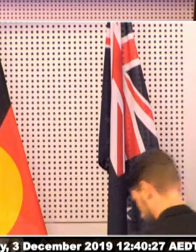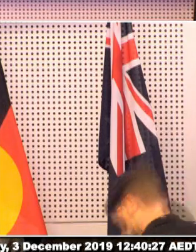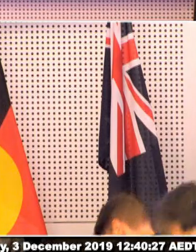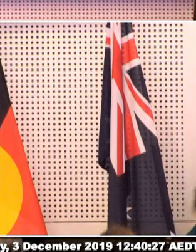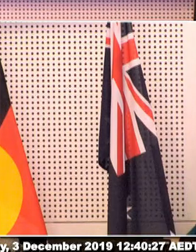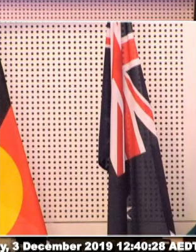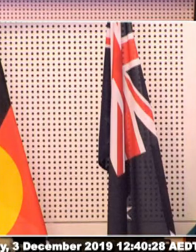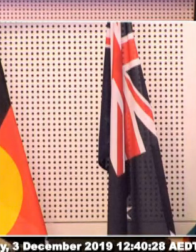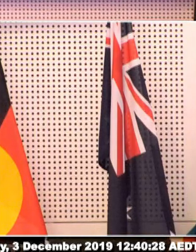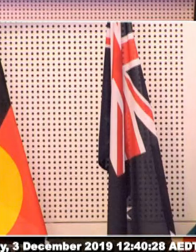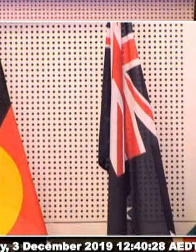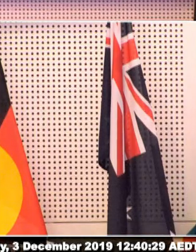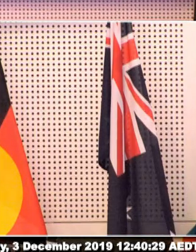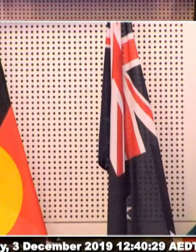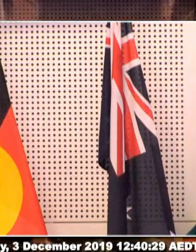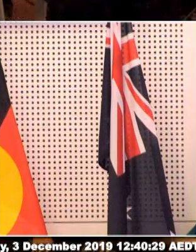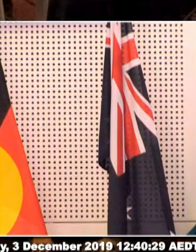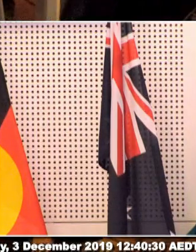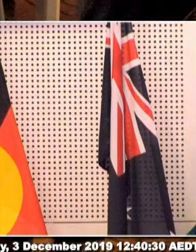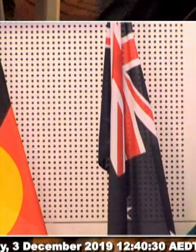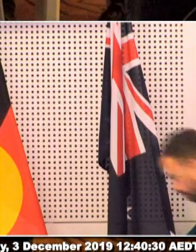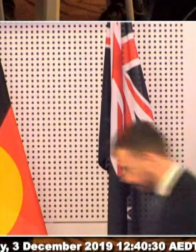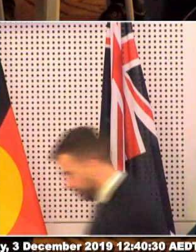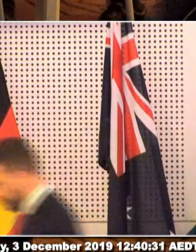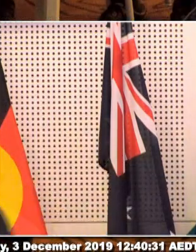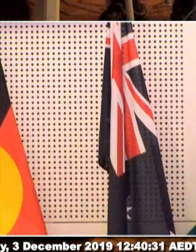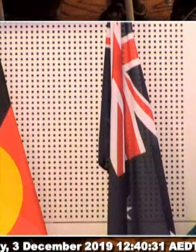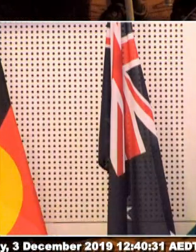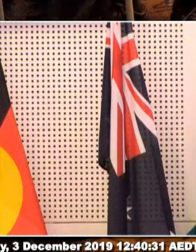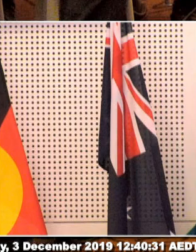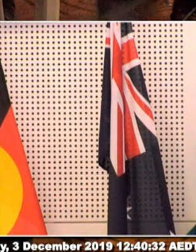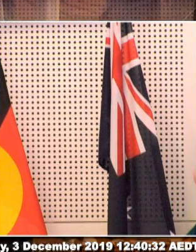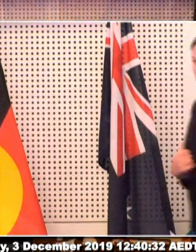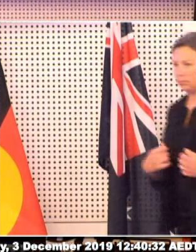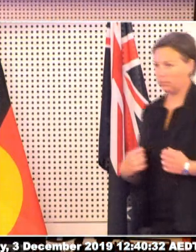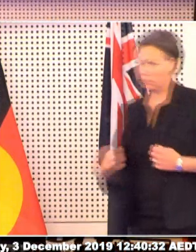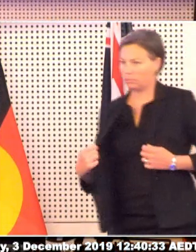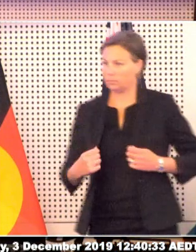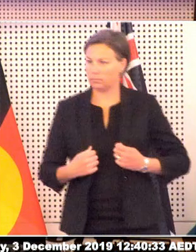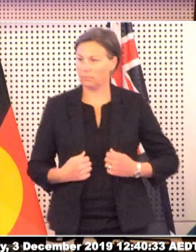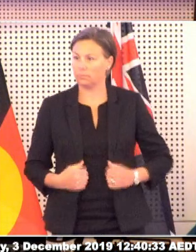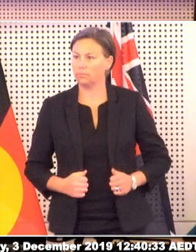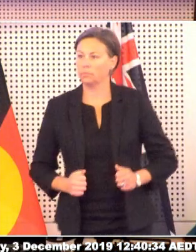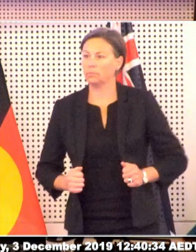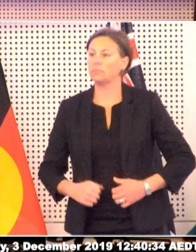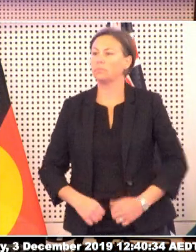Yes. Commissioner, there is one additional appearance. If the Commission pleases, my name is Phillip Grano. I appear on behalf of the Public Advocate.